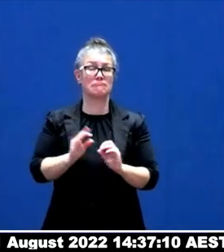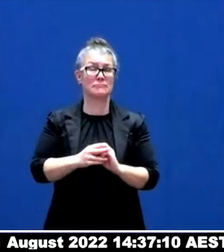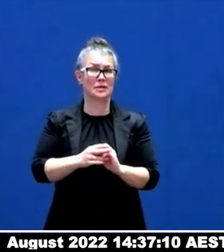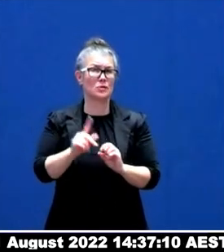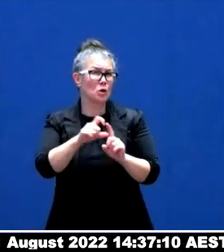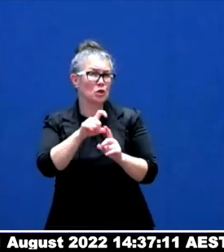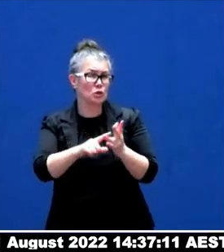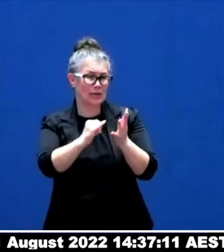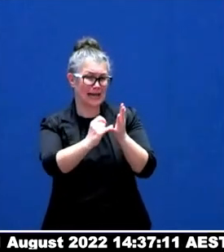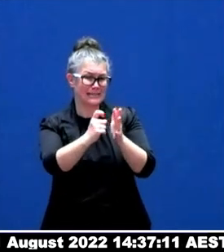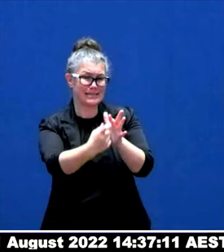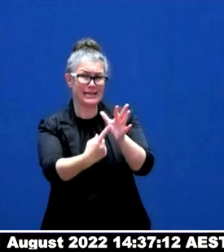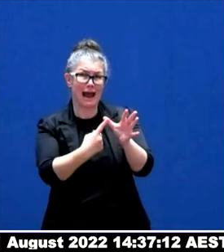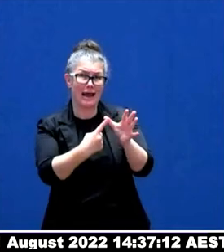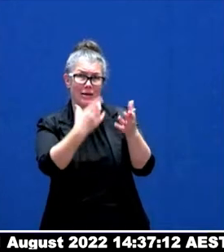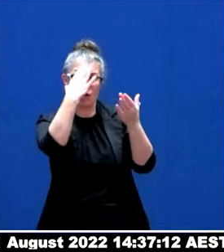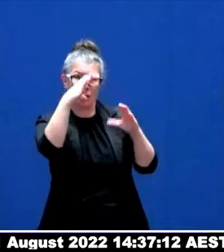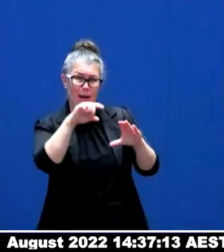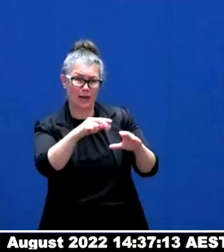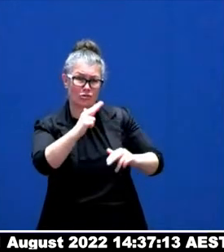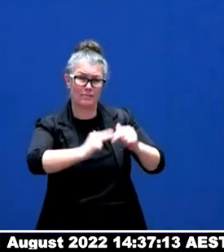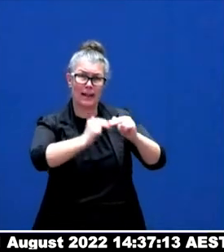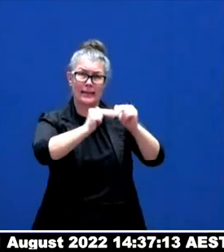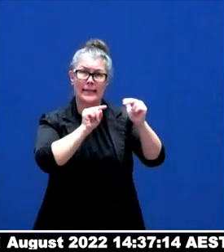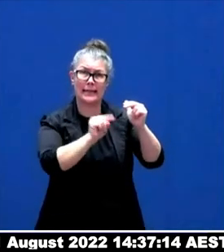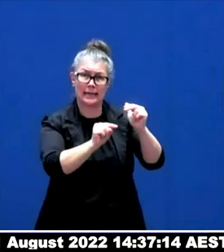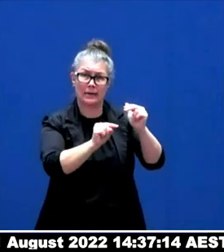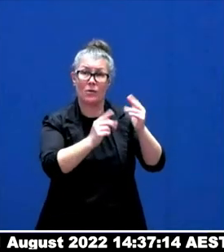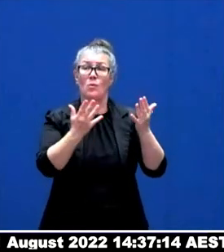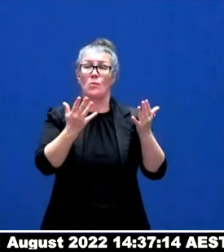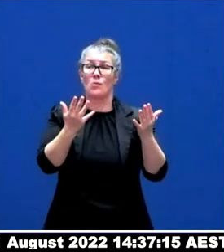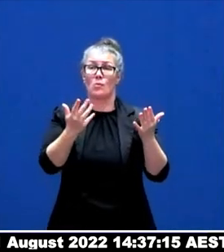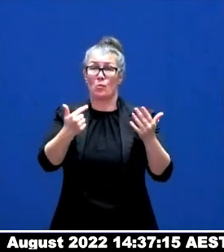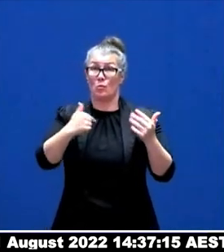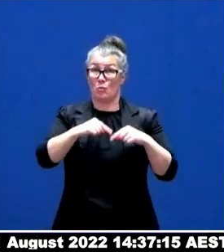concerned? LISA SHORT: So, the SDA provides funding for a participant to live in an SDA